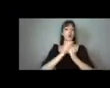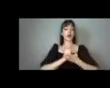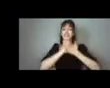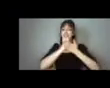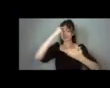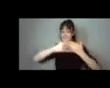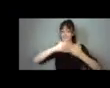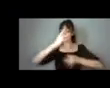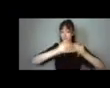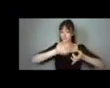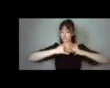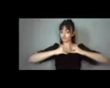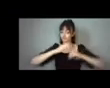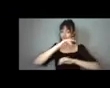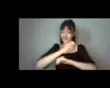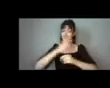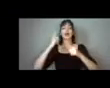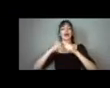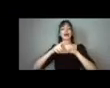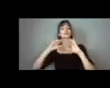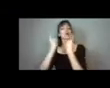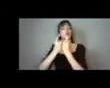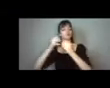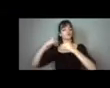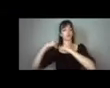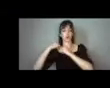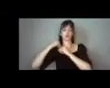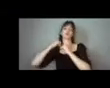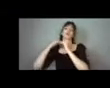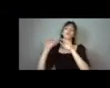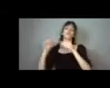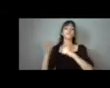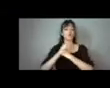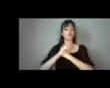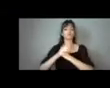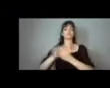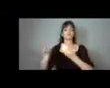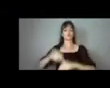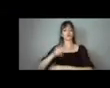the department responsible for implementing the United Nations Convention on the Rights of People